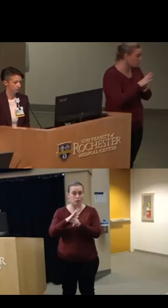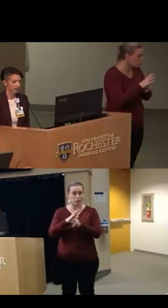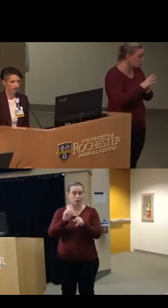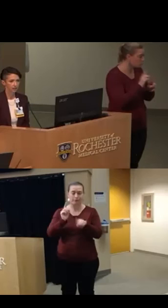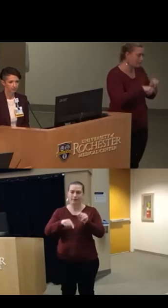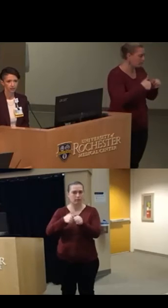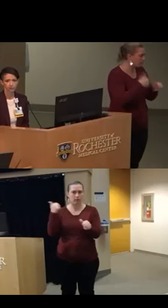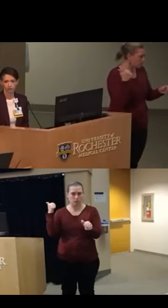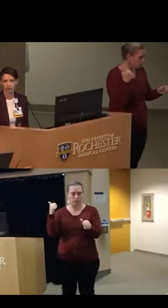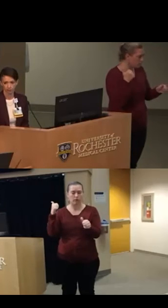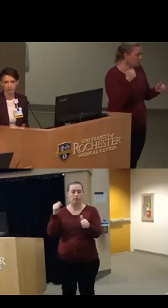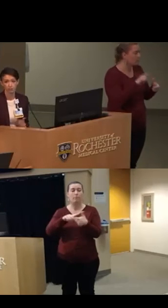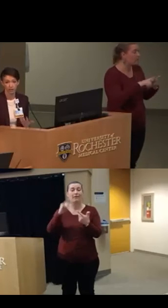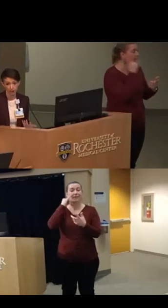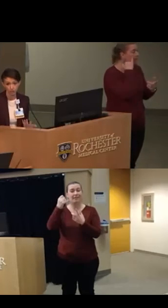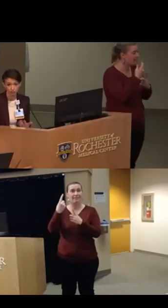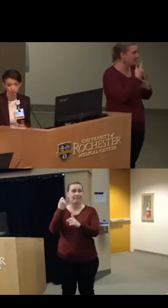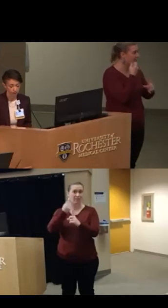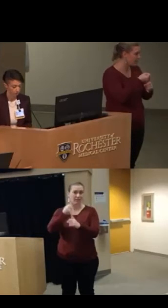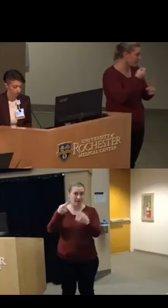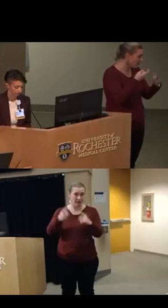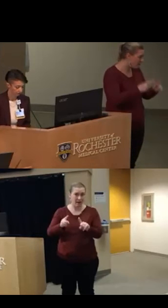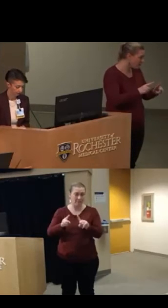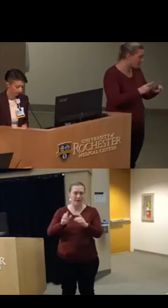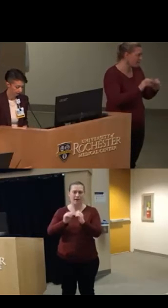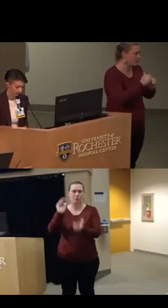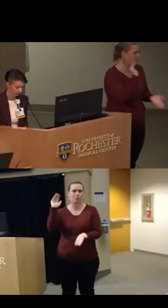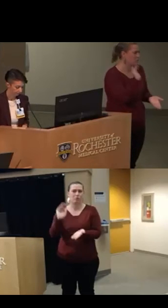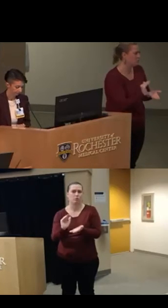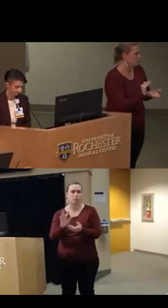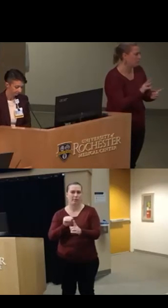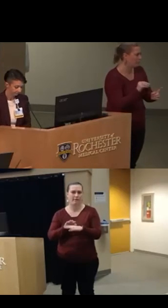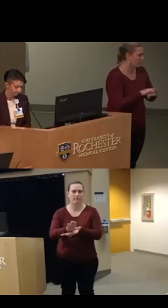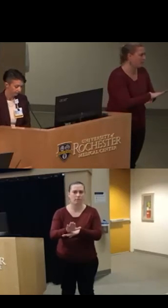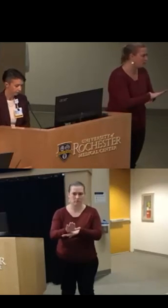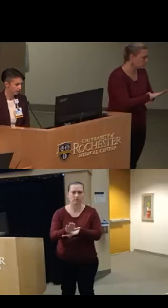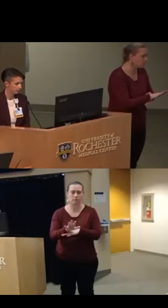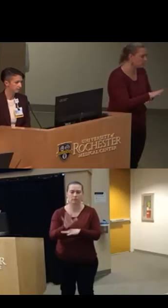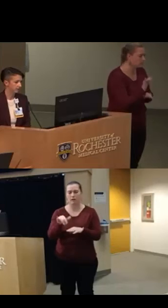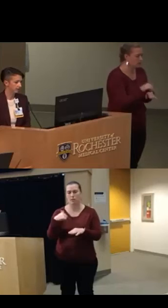traumatic effects you know this is something that we can do with our critical incident um model and